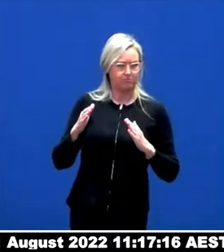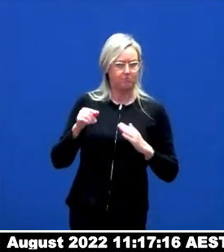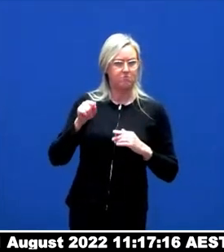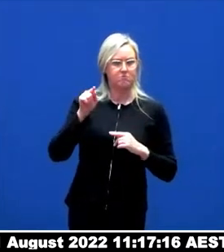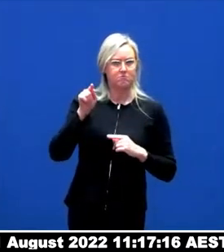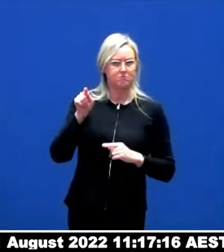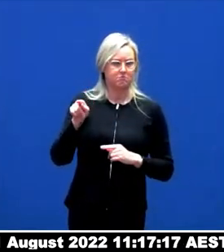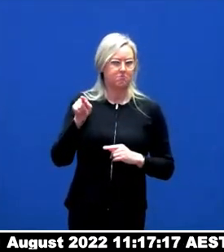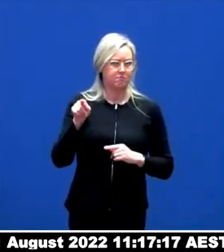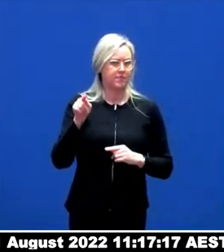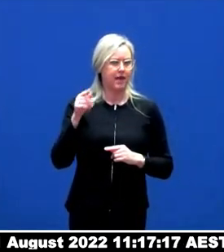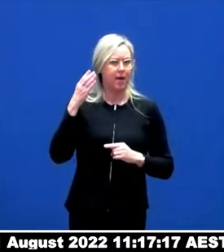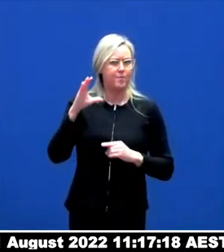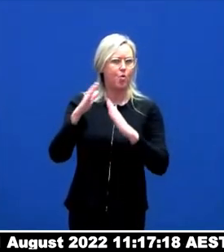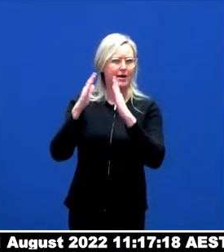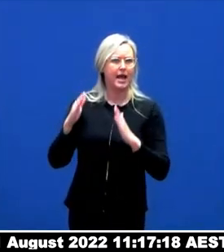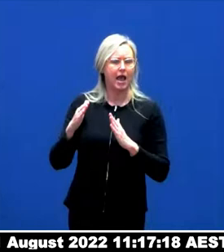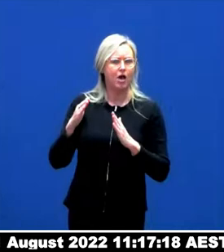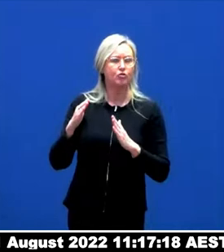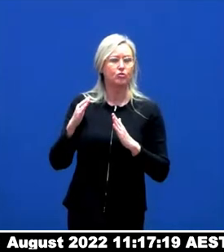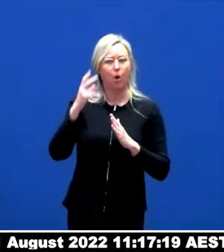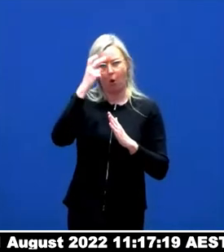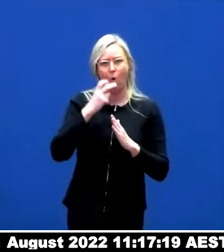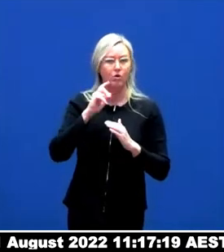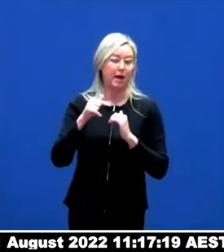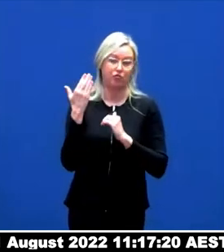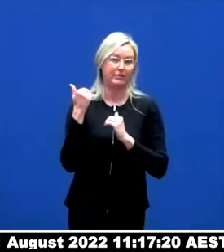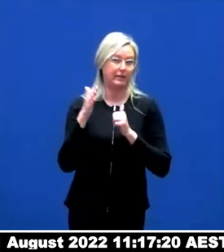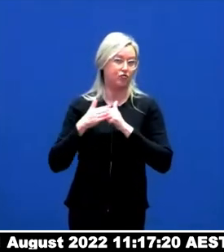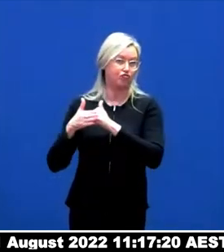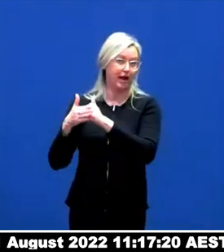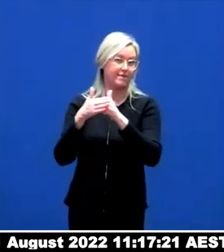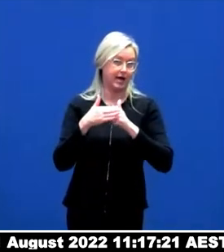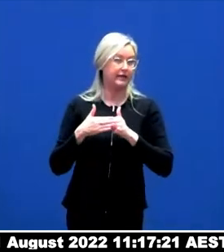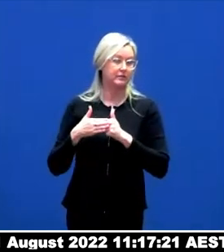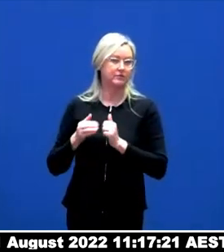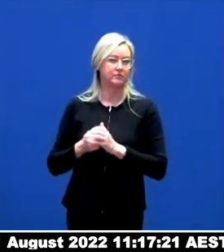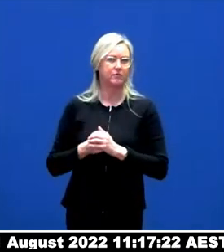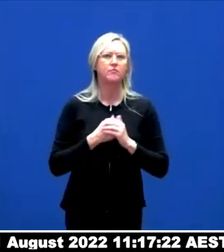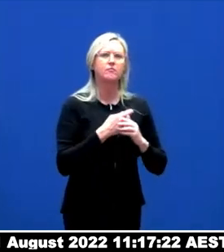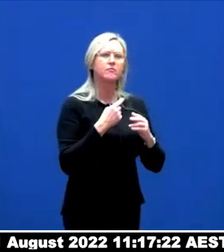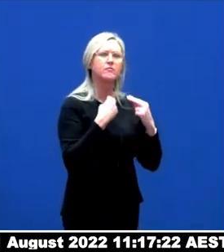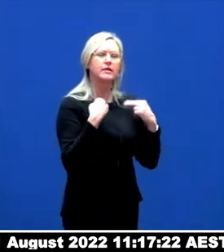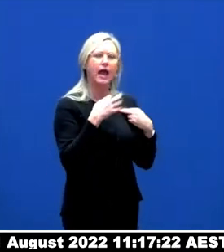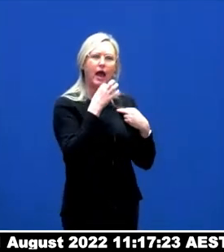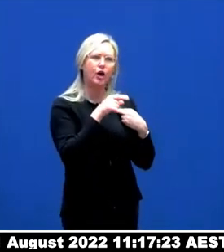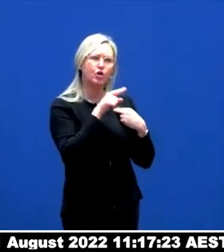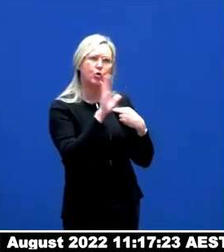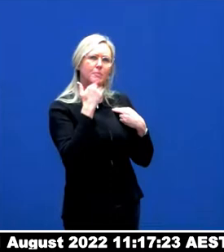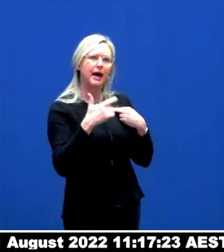It wasn't renovated quite recently, at that time. And when you were living at the boarding house, did you have a job?